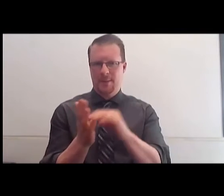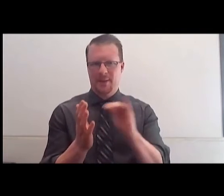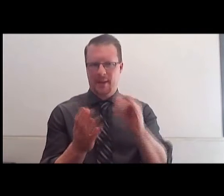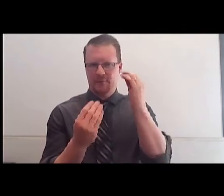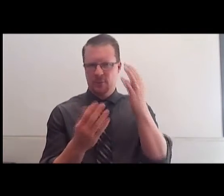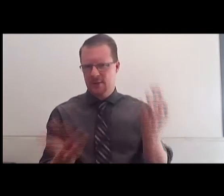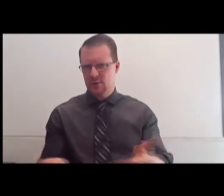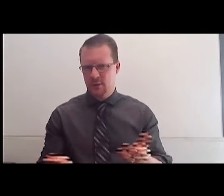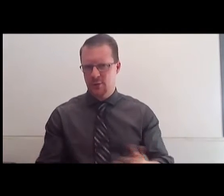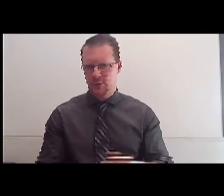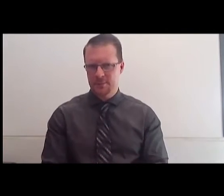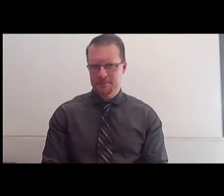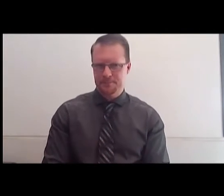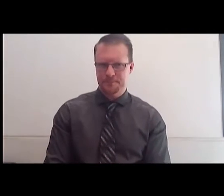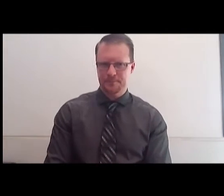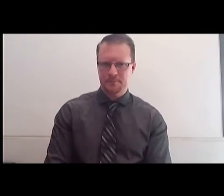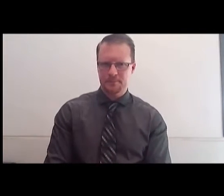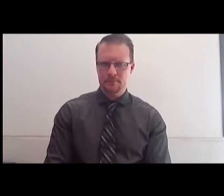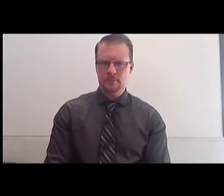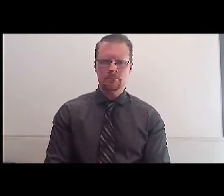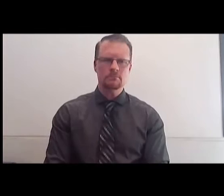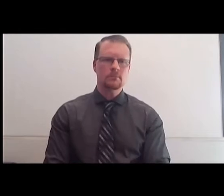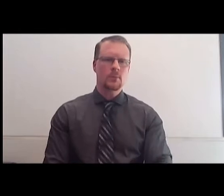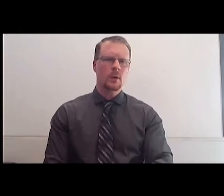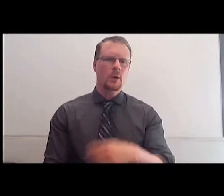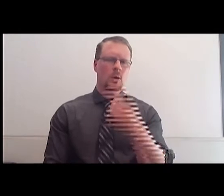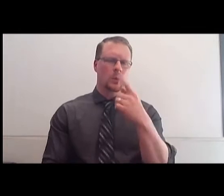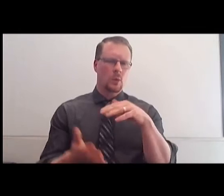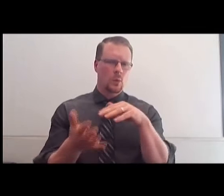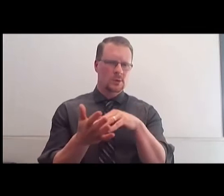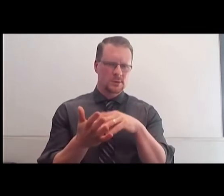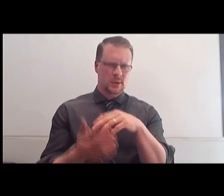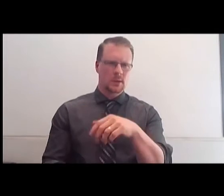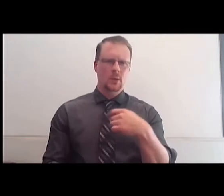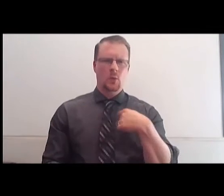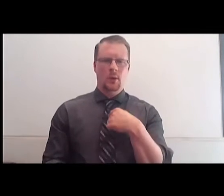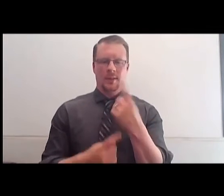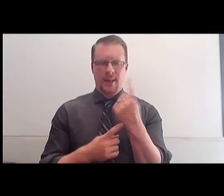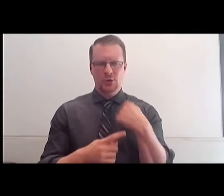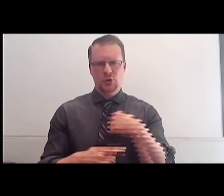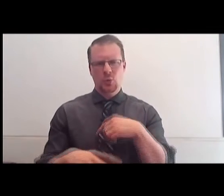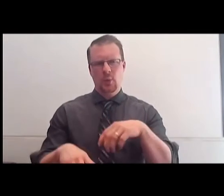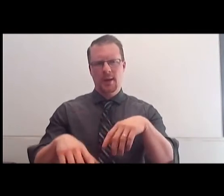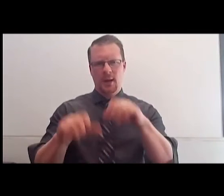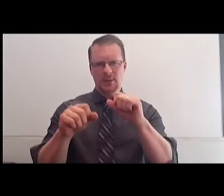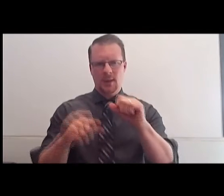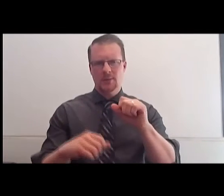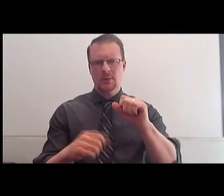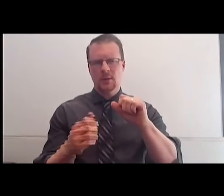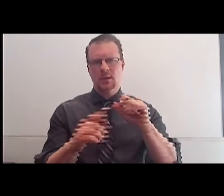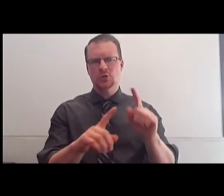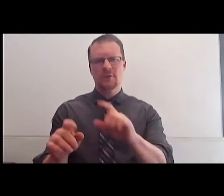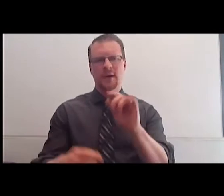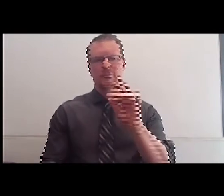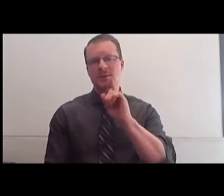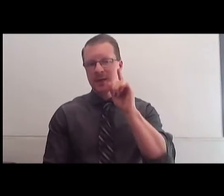I'll try not to repeat the information that she's already provided. There's one study that we began last year